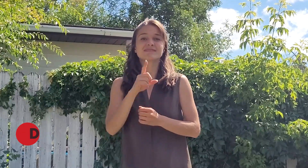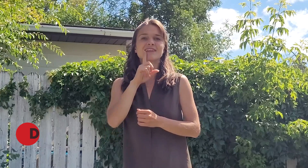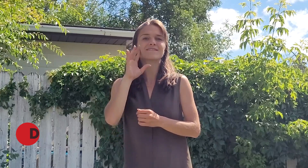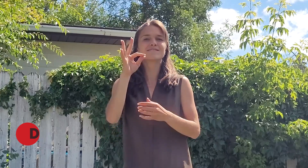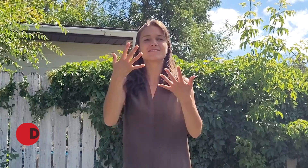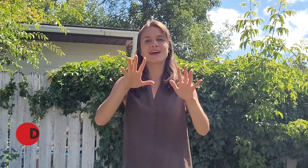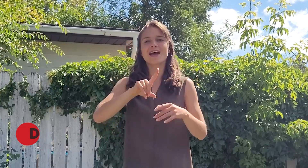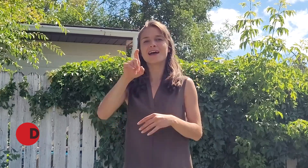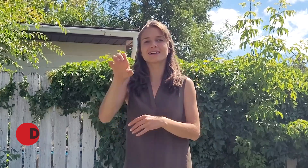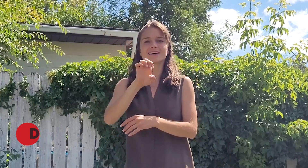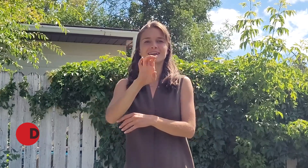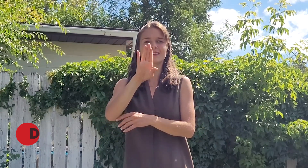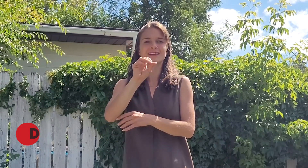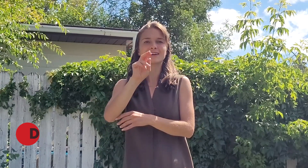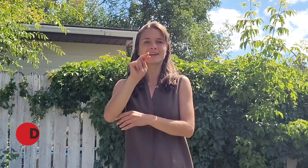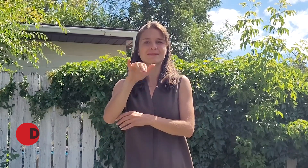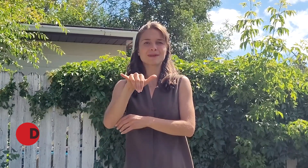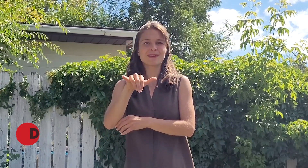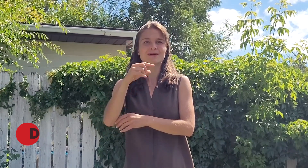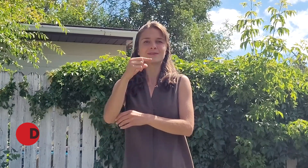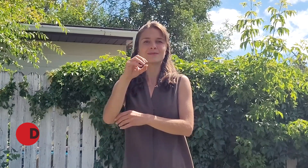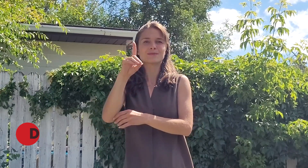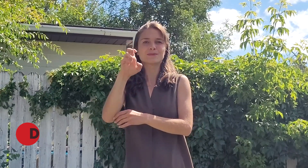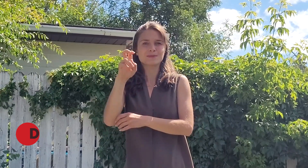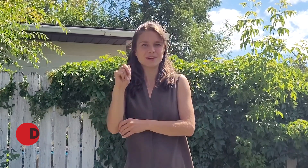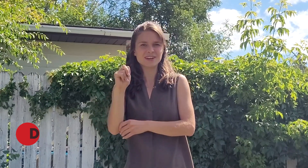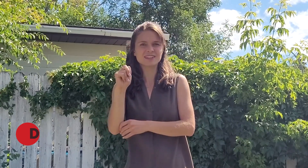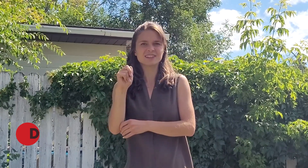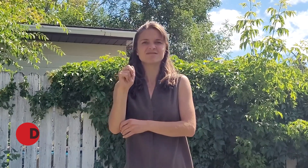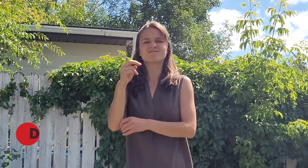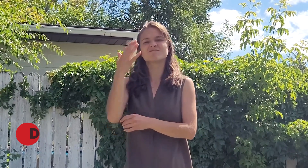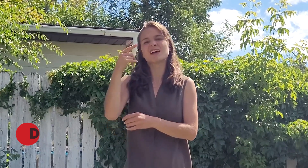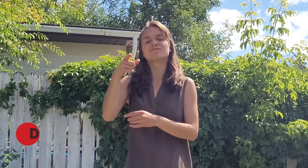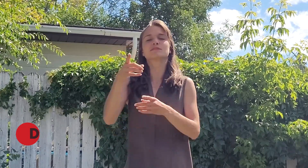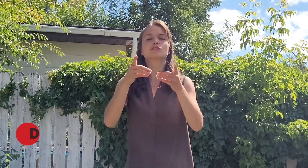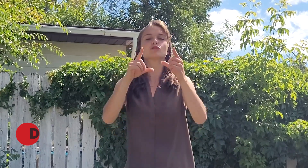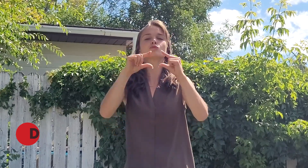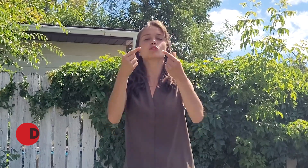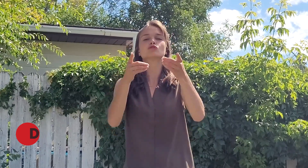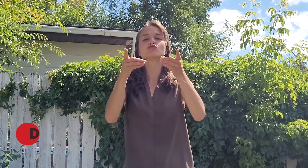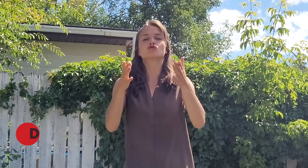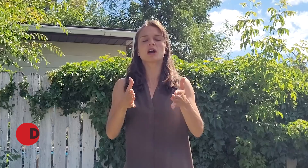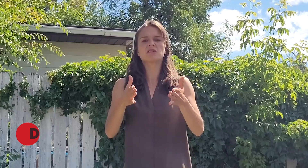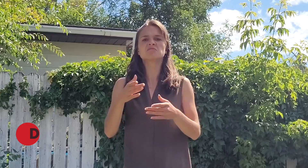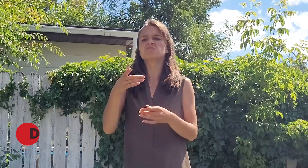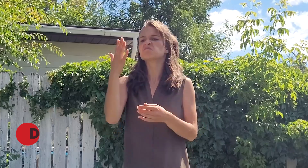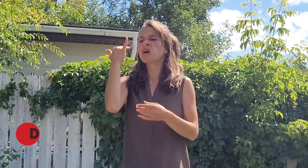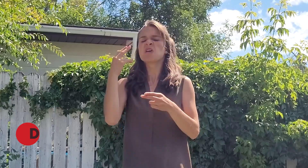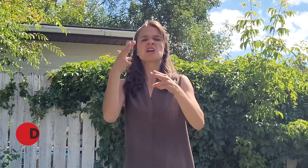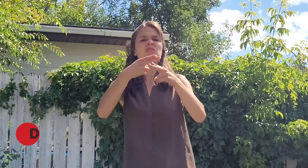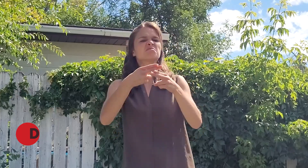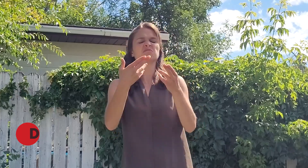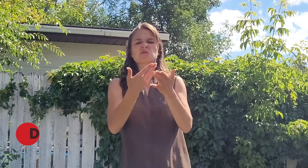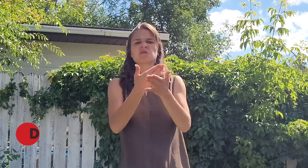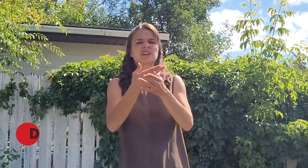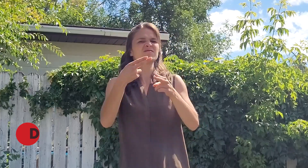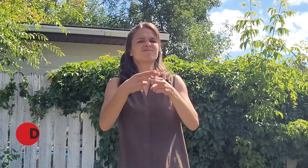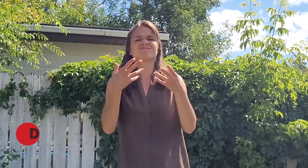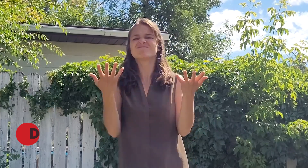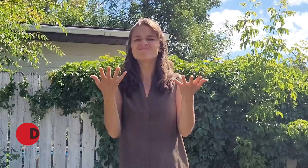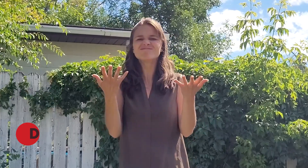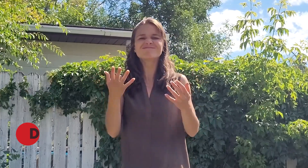DeafDots asked Ebony Gooden, the group's director, about its new name.